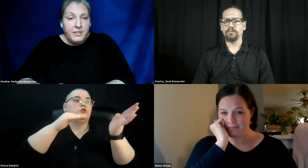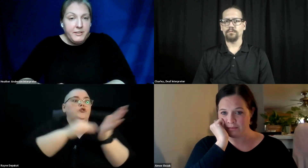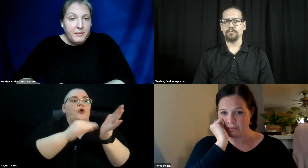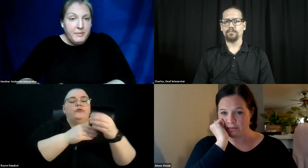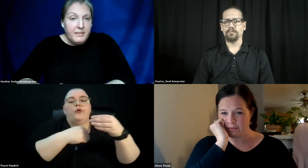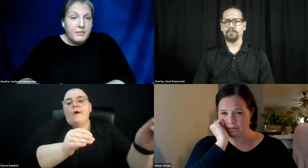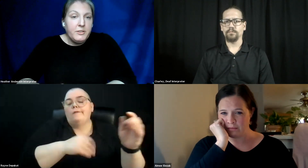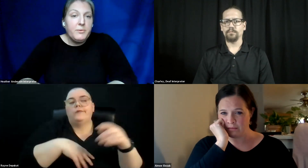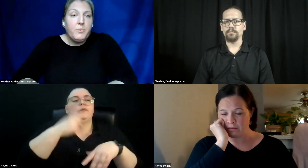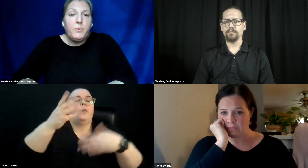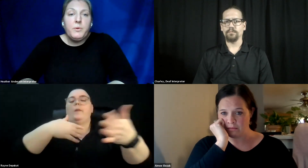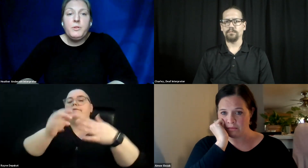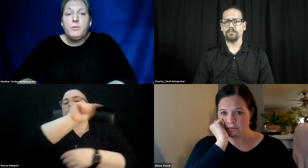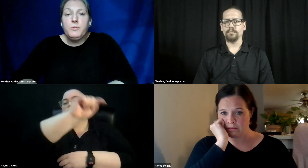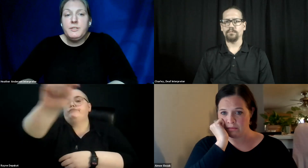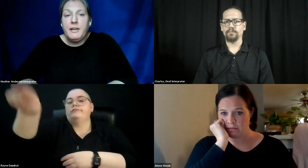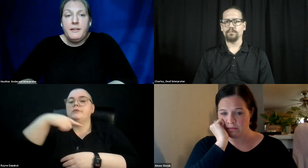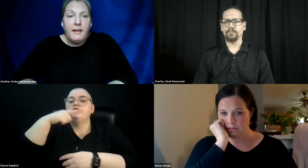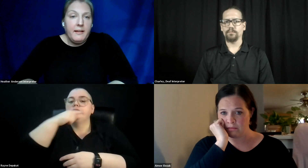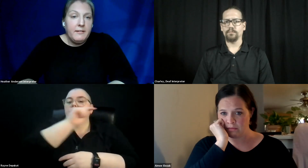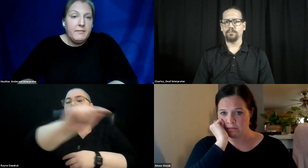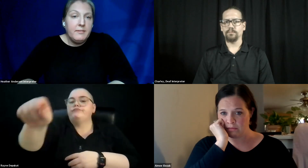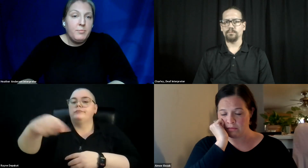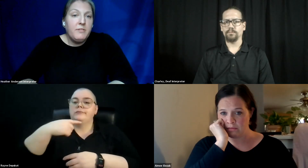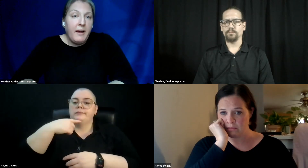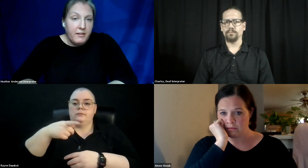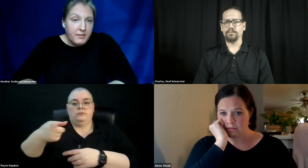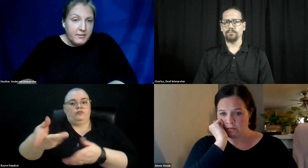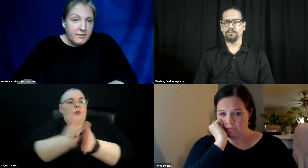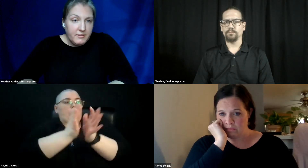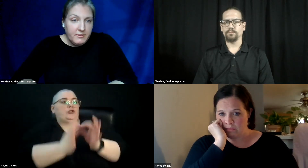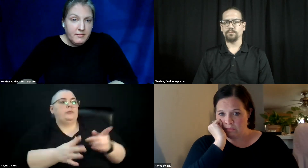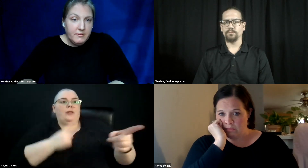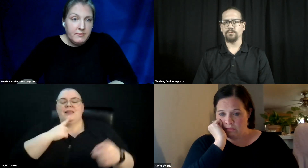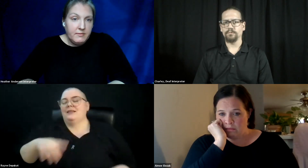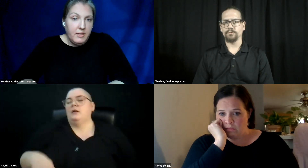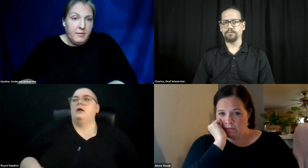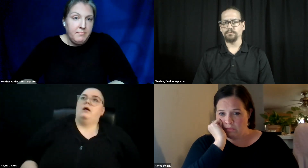pretty clear to me so you, you are saying that providers.